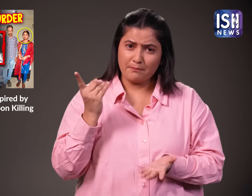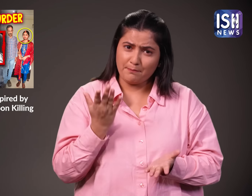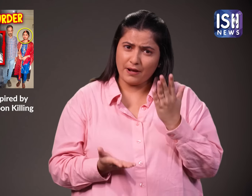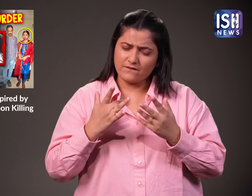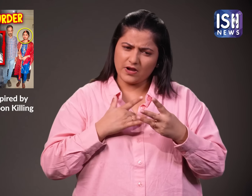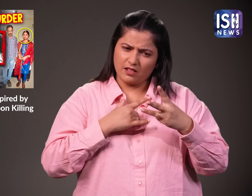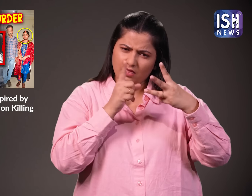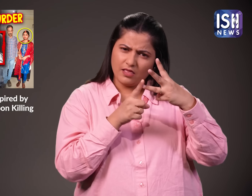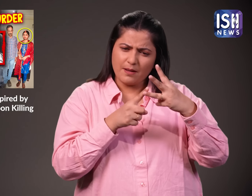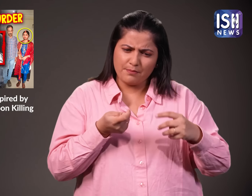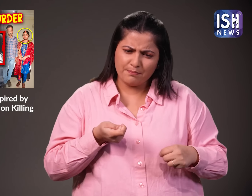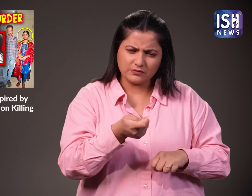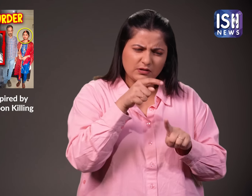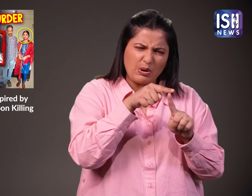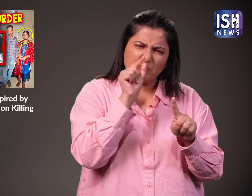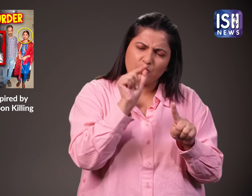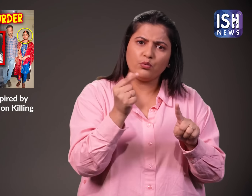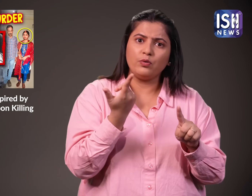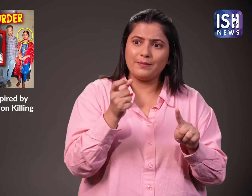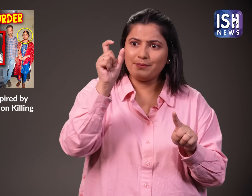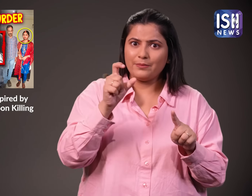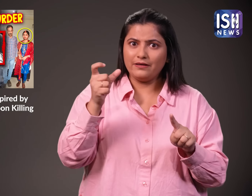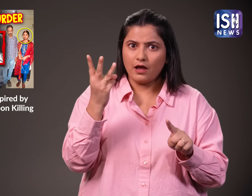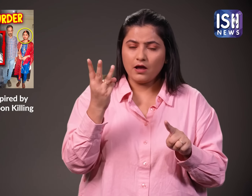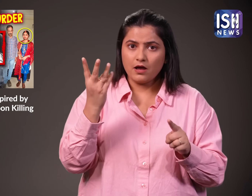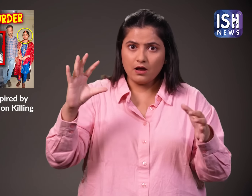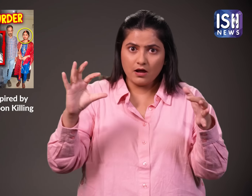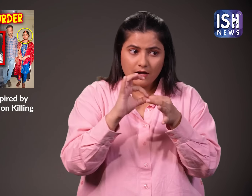It is suspected that the 3 contract killers,